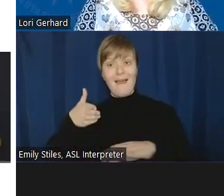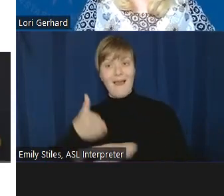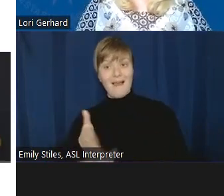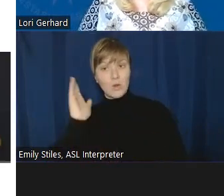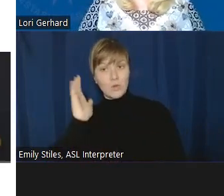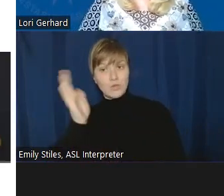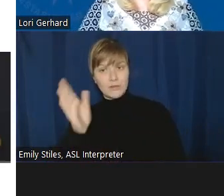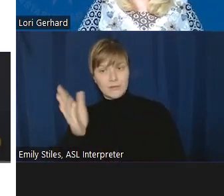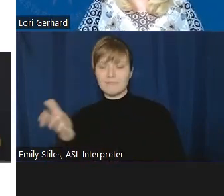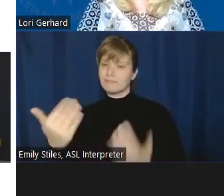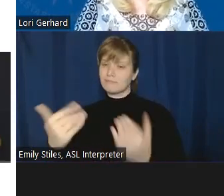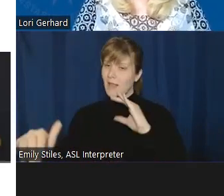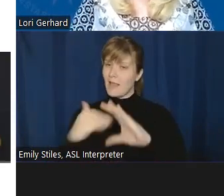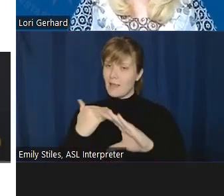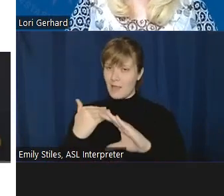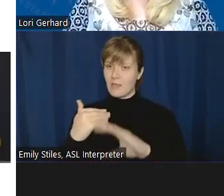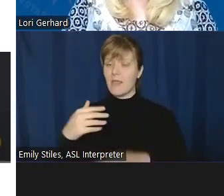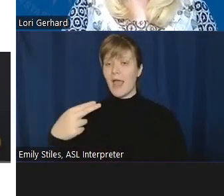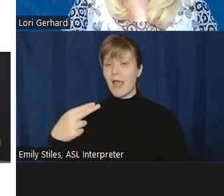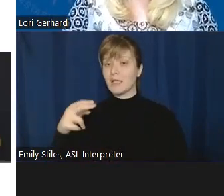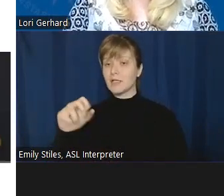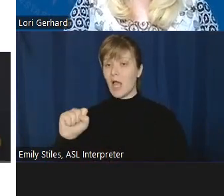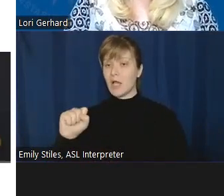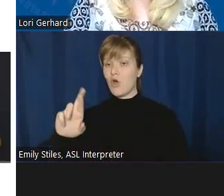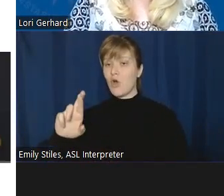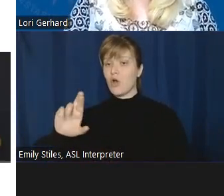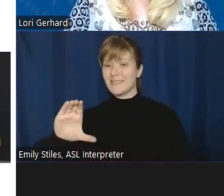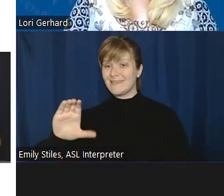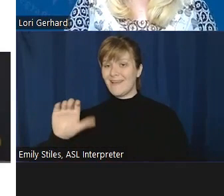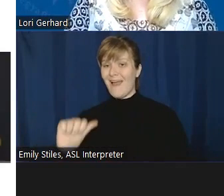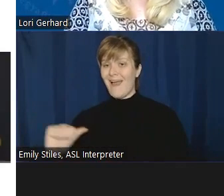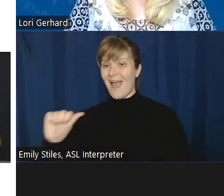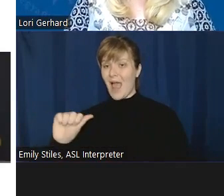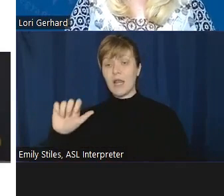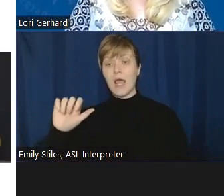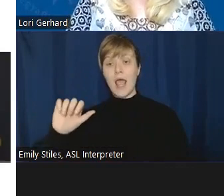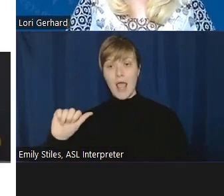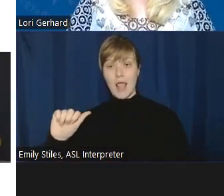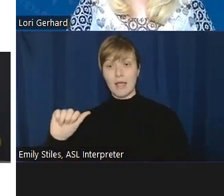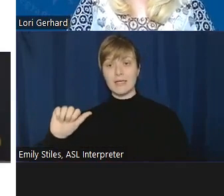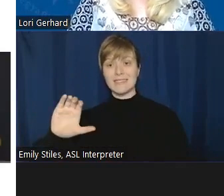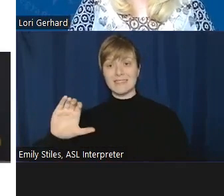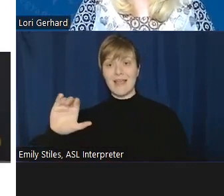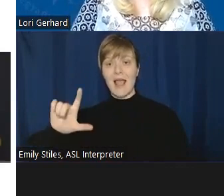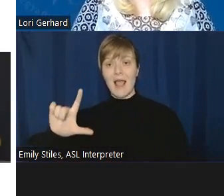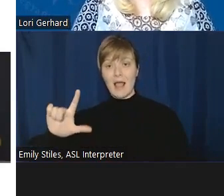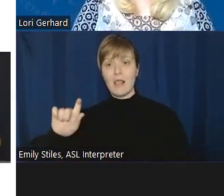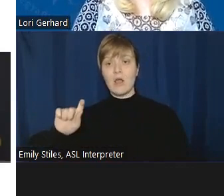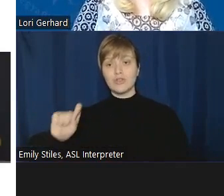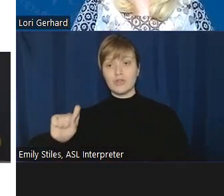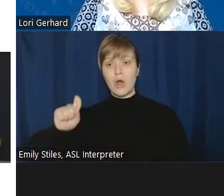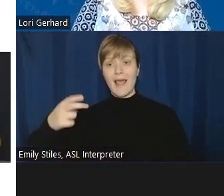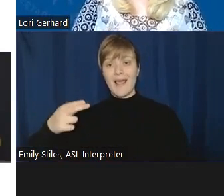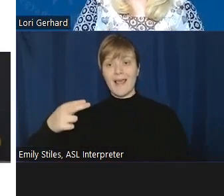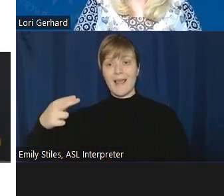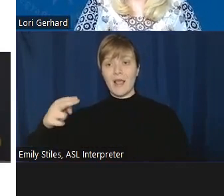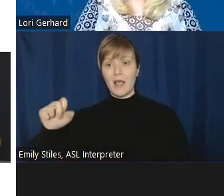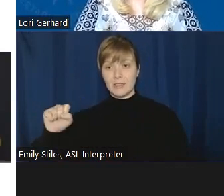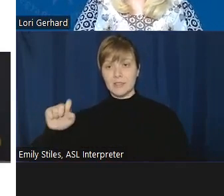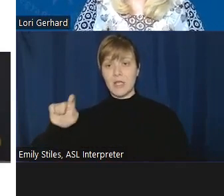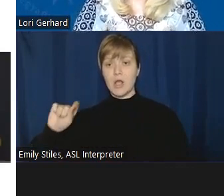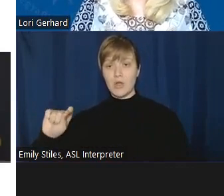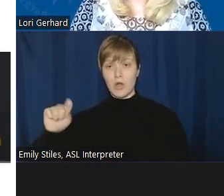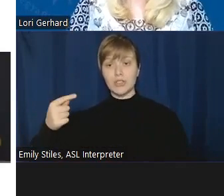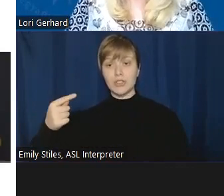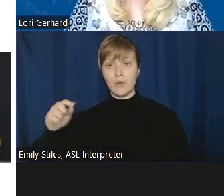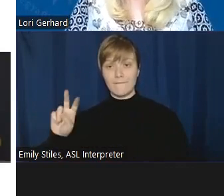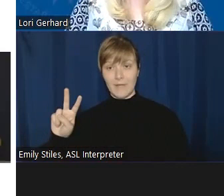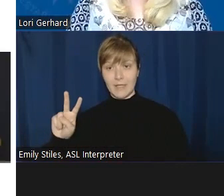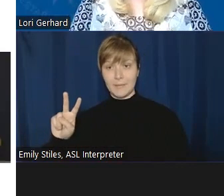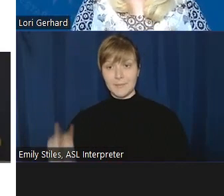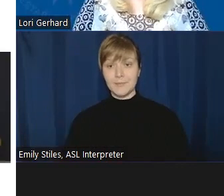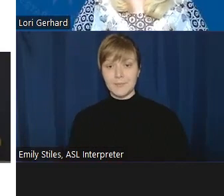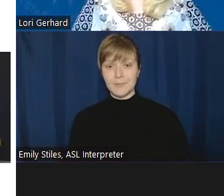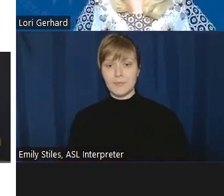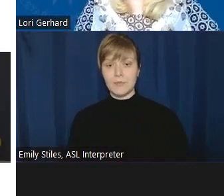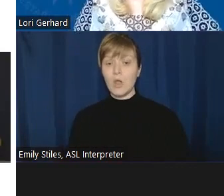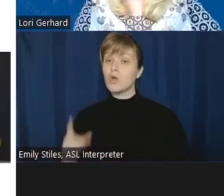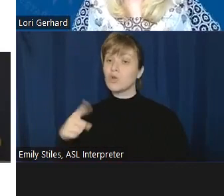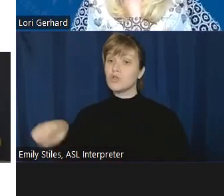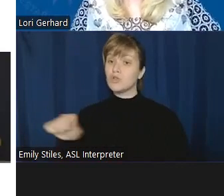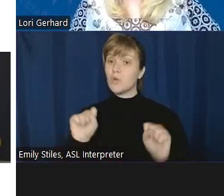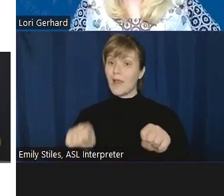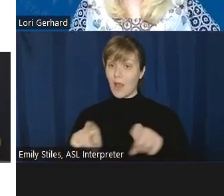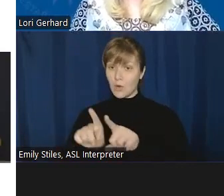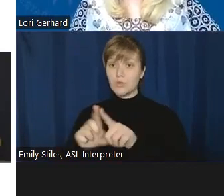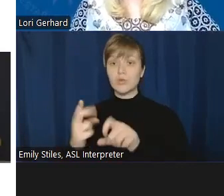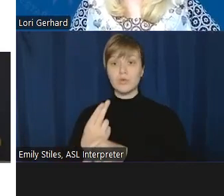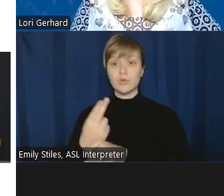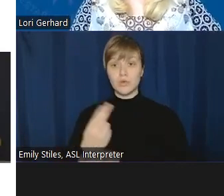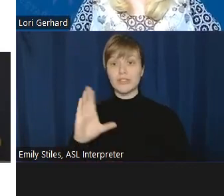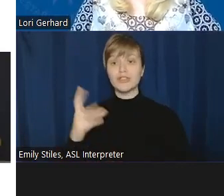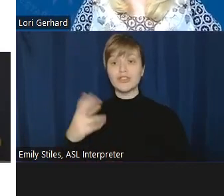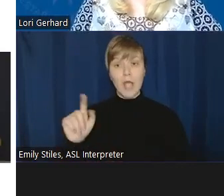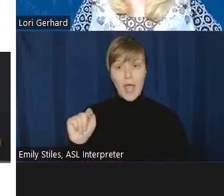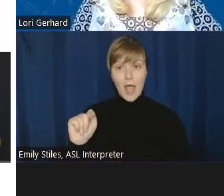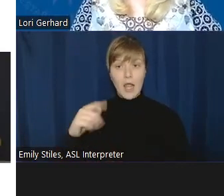at hsrc@acl.hhs.gov. You can also use the chat or email if you have technical issues.